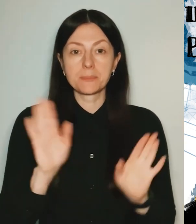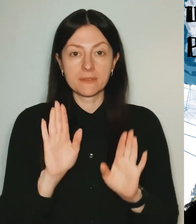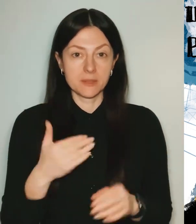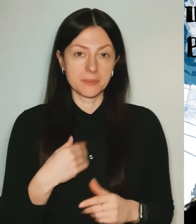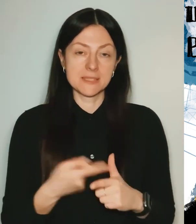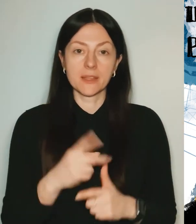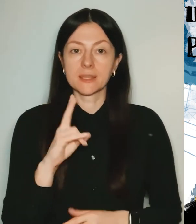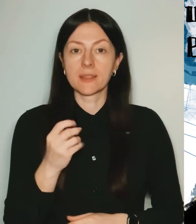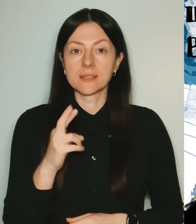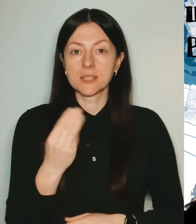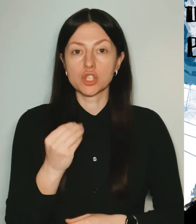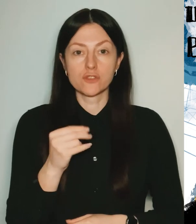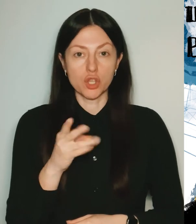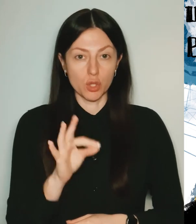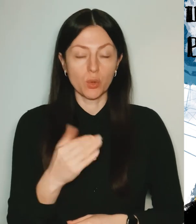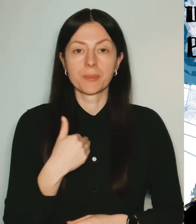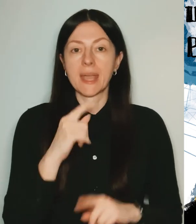Hello, everybody. My name is Nastya Shevchenko.